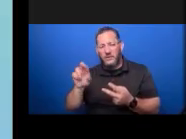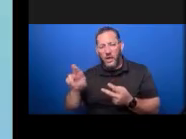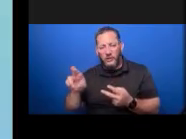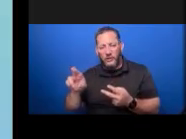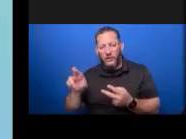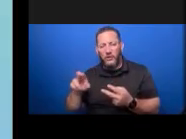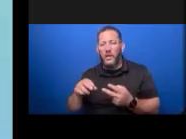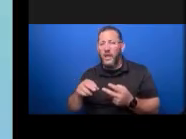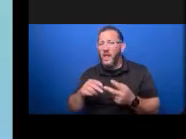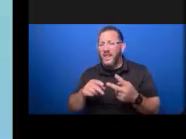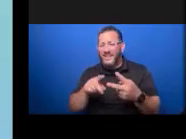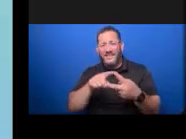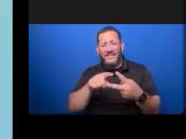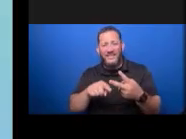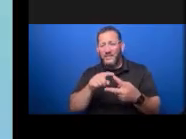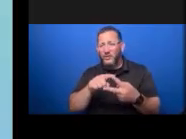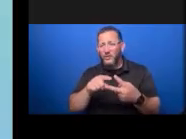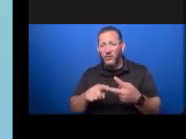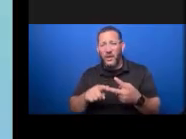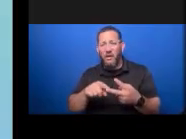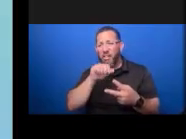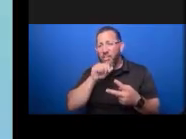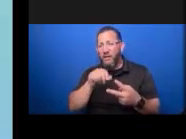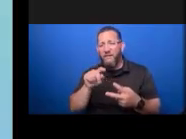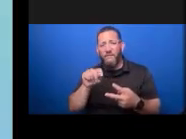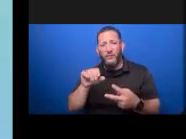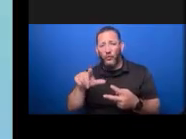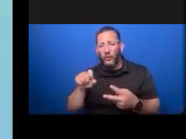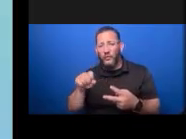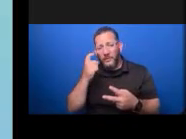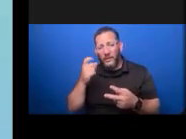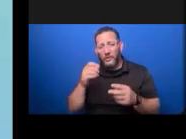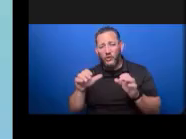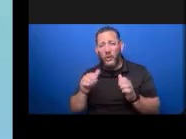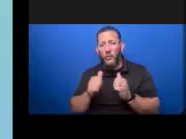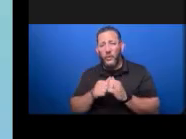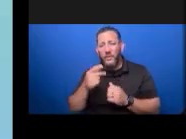love these tools because you can do it with the parent, and you